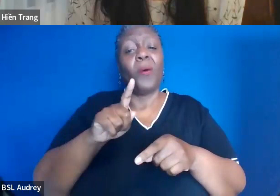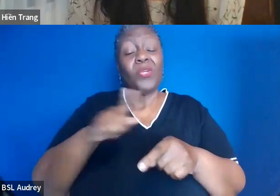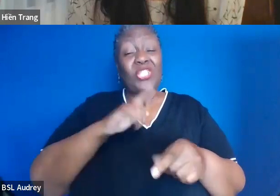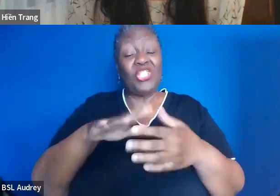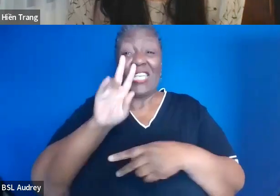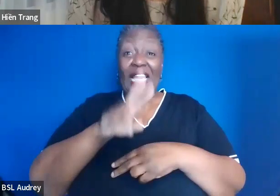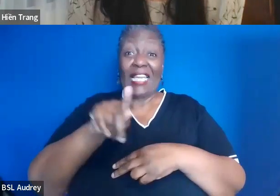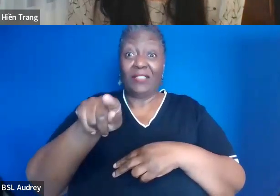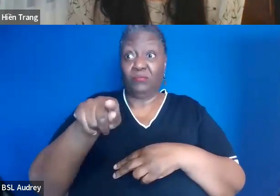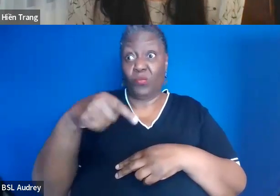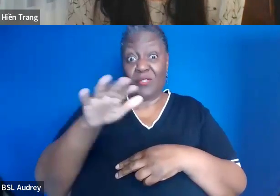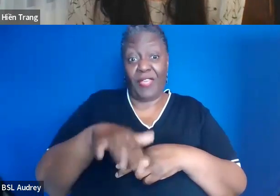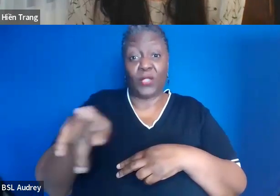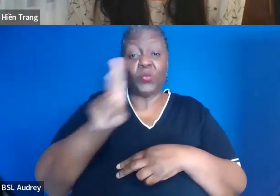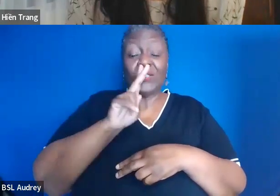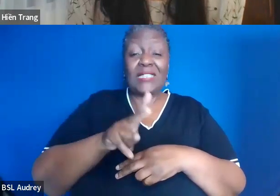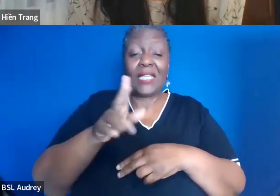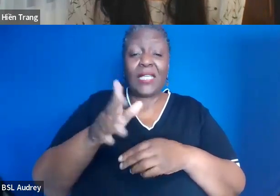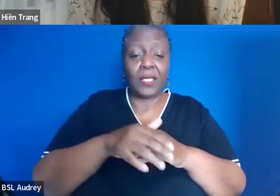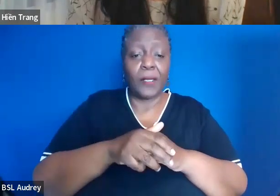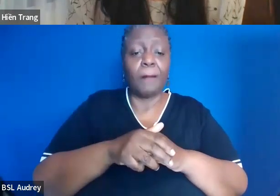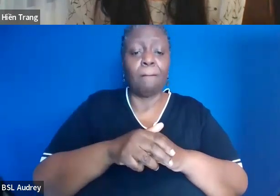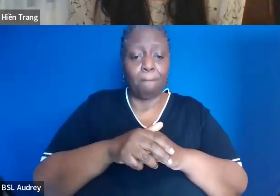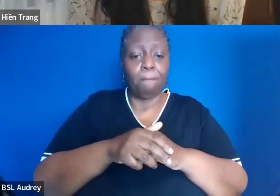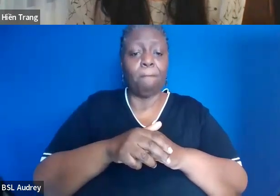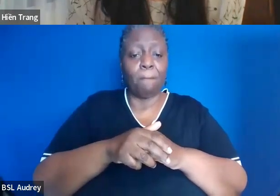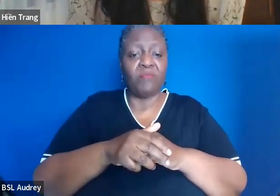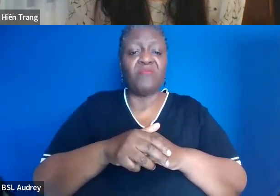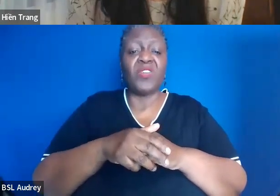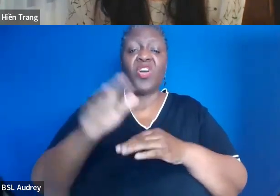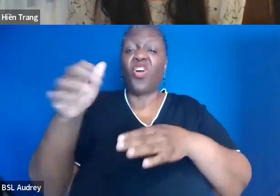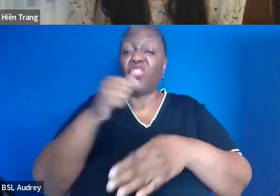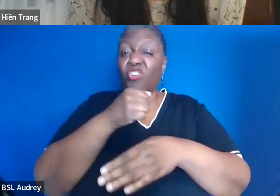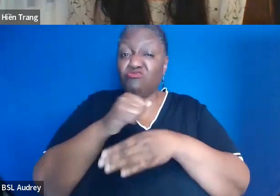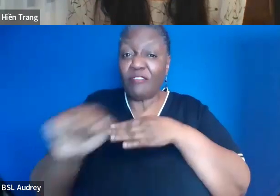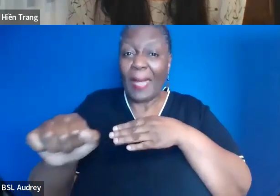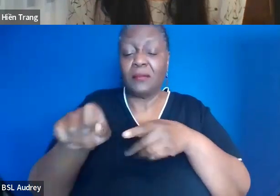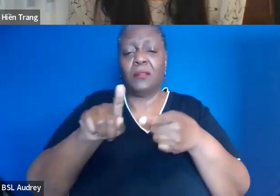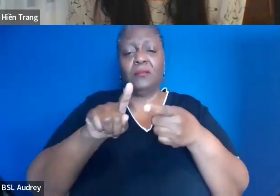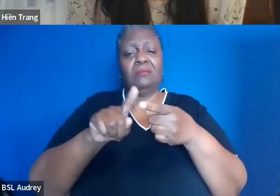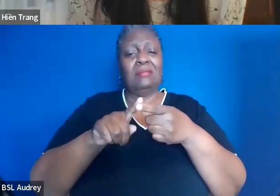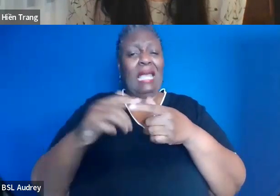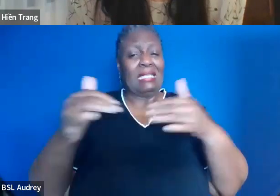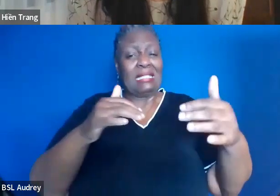see um through the uh they sung rebellion in years of civil war that came before the wing Dynasty